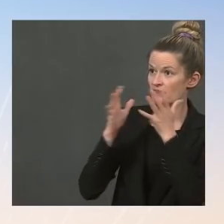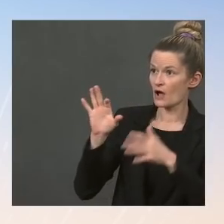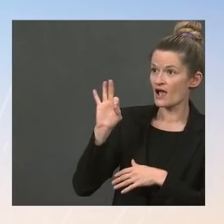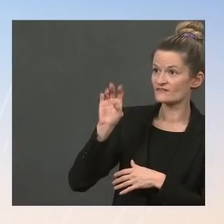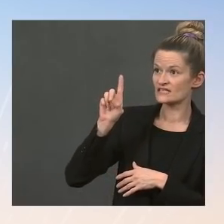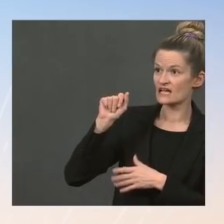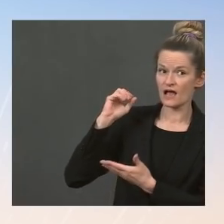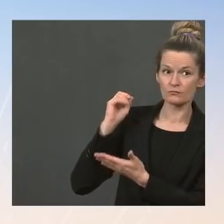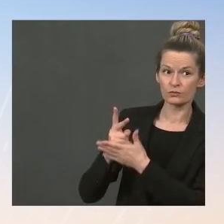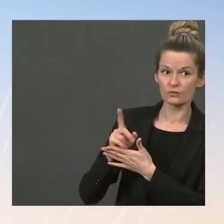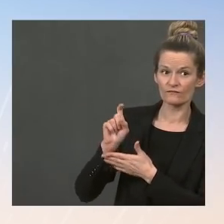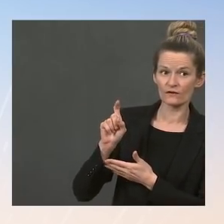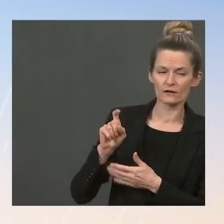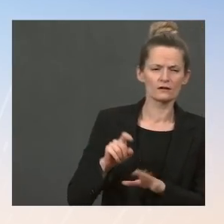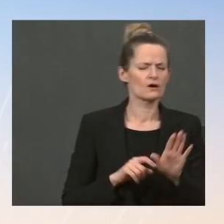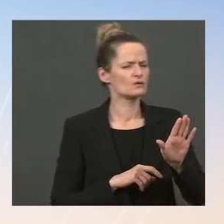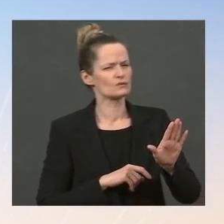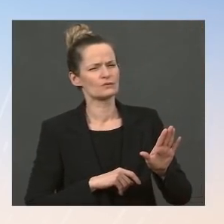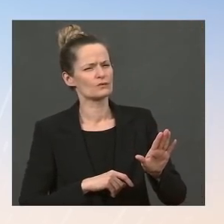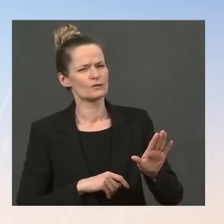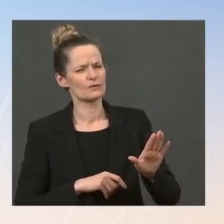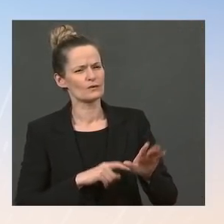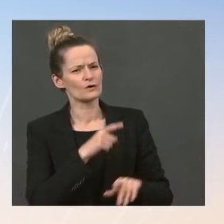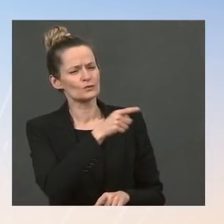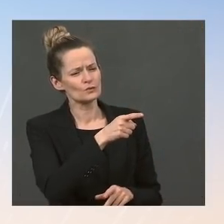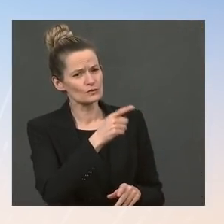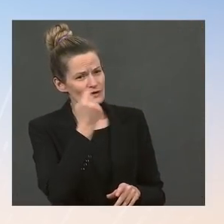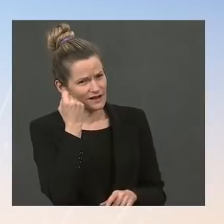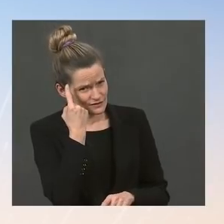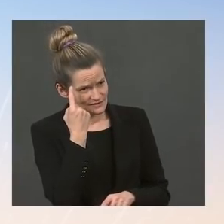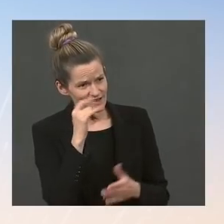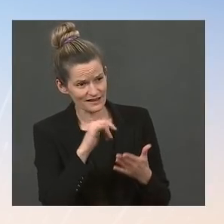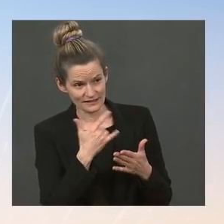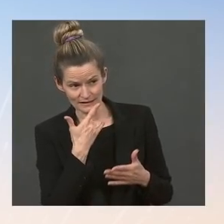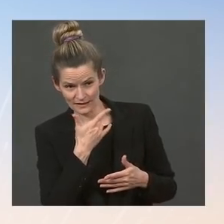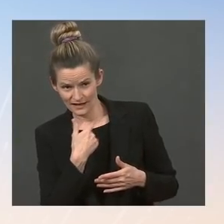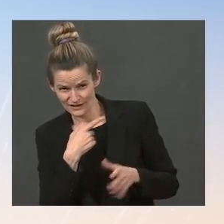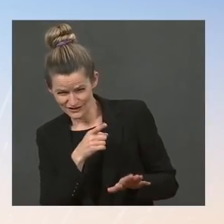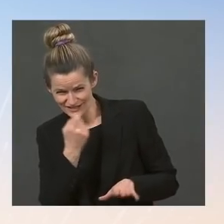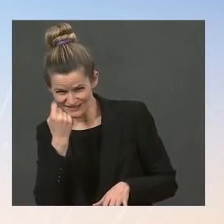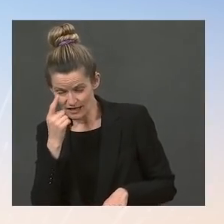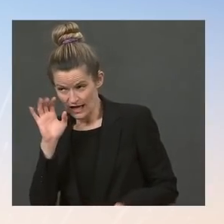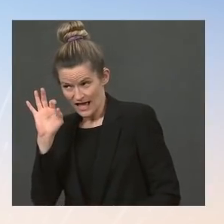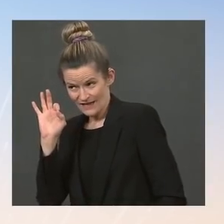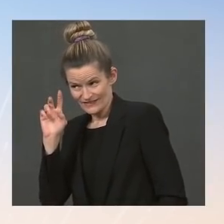Ms. Psaki: -- the FDA acting head who endorsed boosters. The Press: The point is, though, that the FDA itself and scientists are still weighing